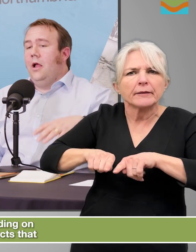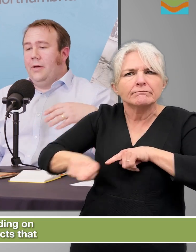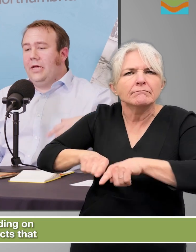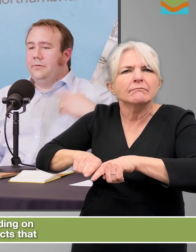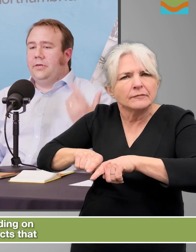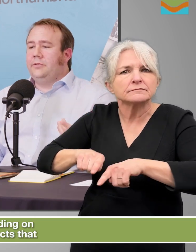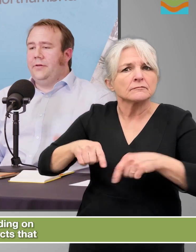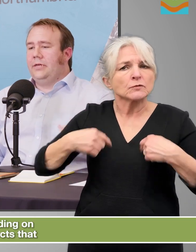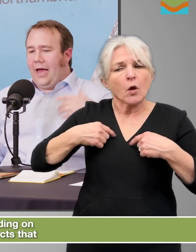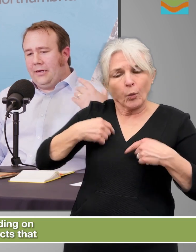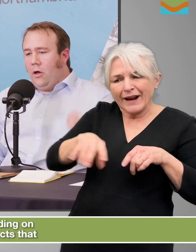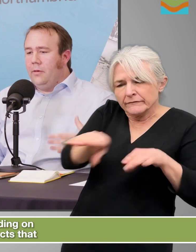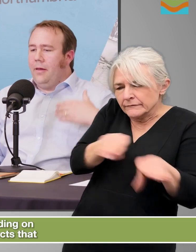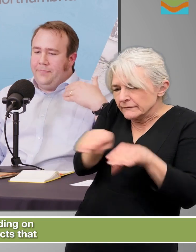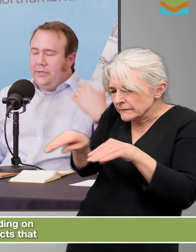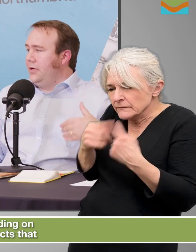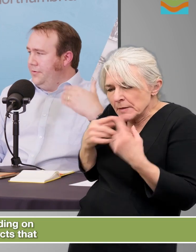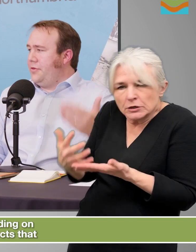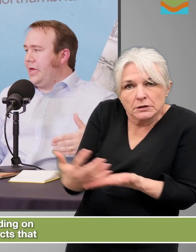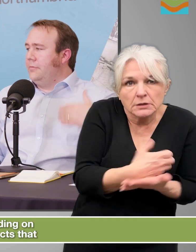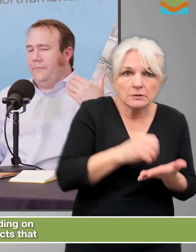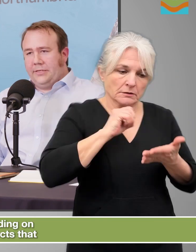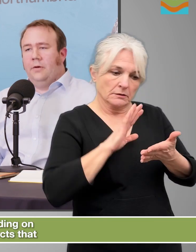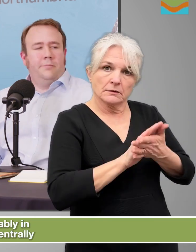But as a result of this and building on the theme of these urban projects that